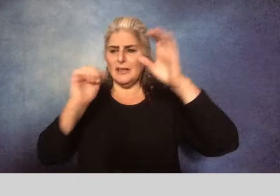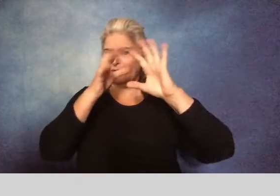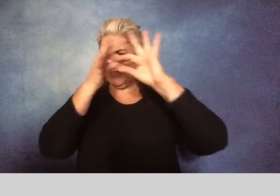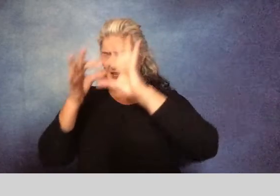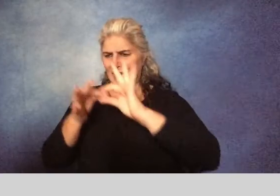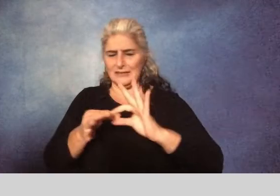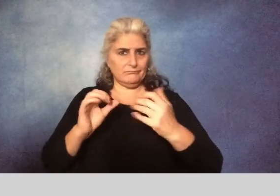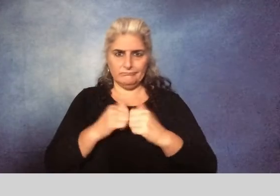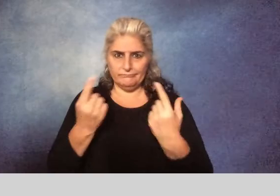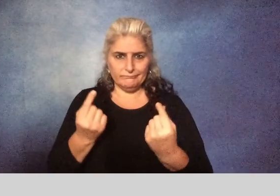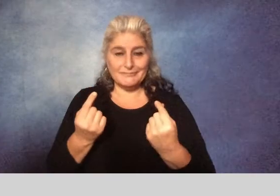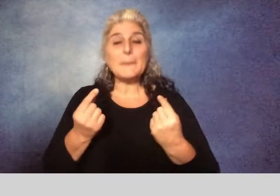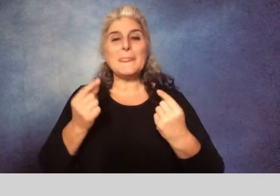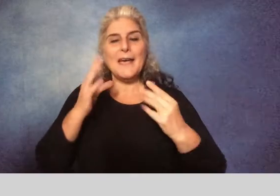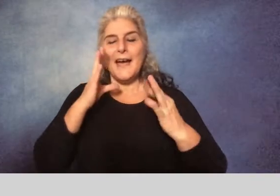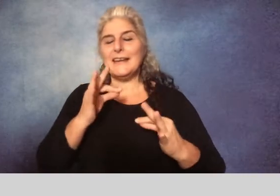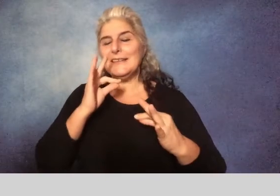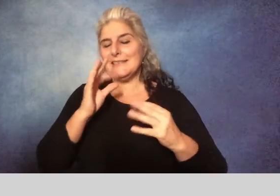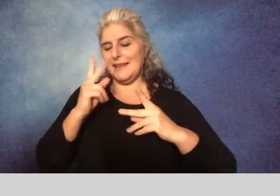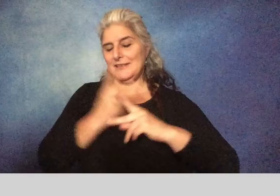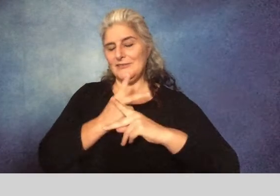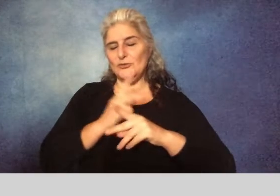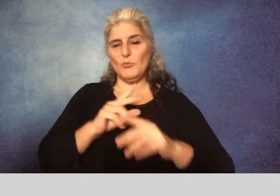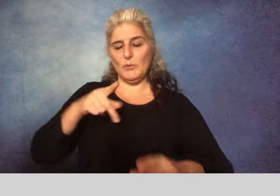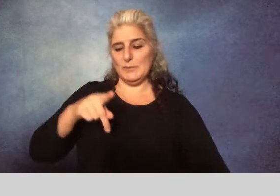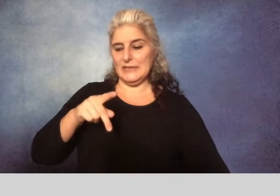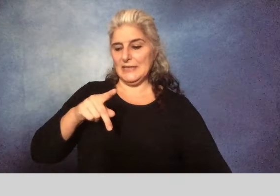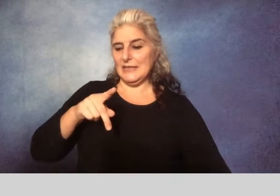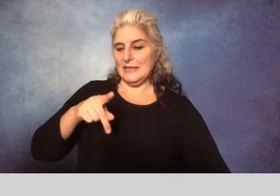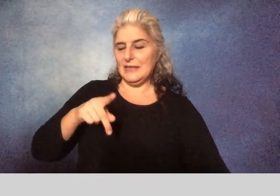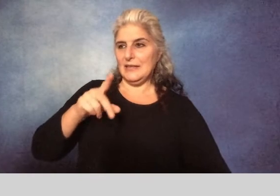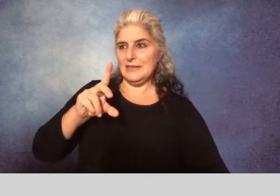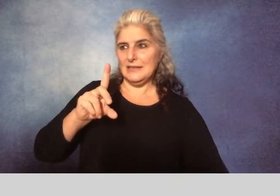I decided to do a little more dimensionality reduction using a tool called CorEx.